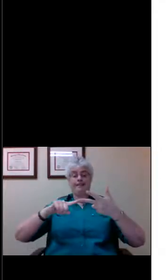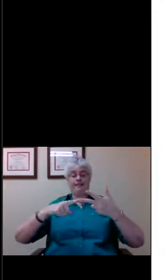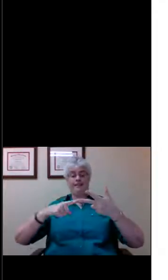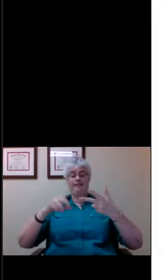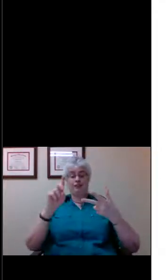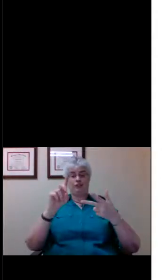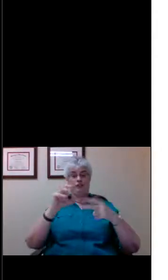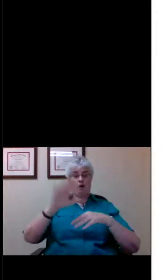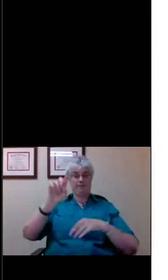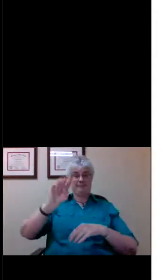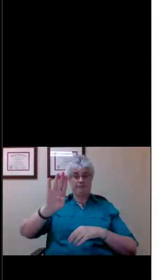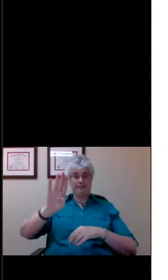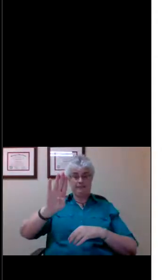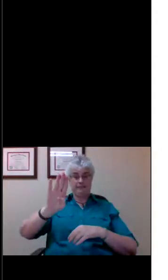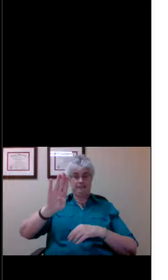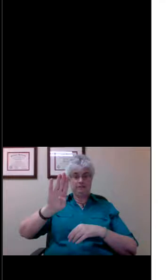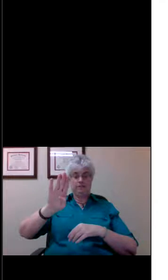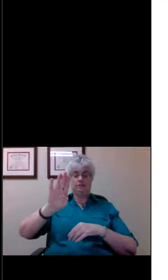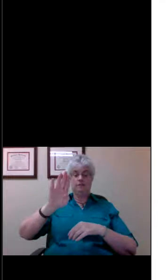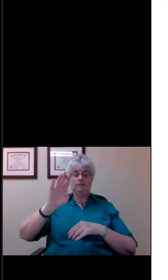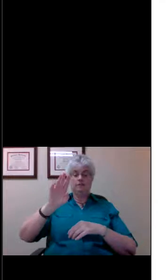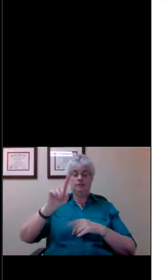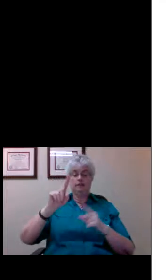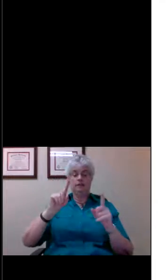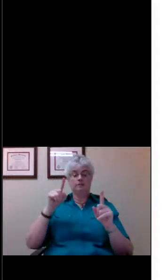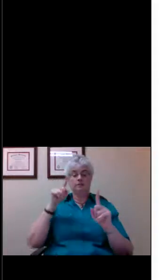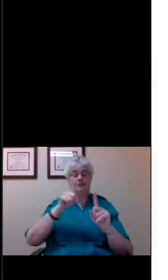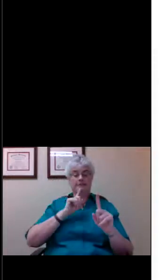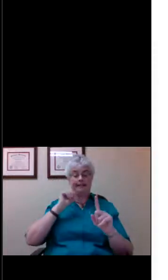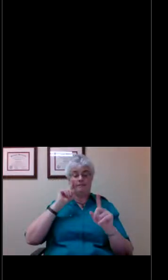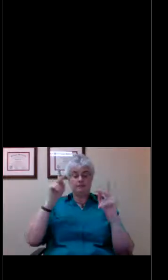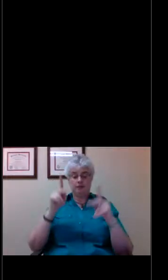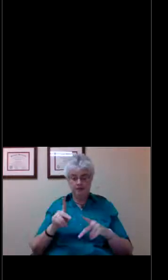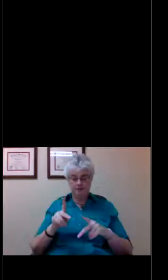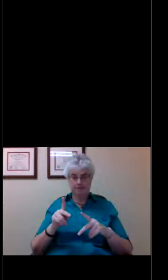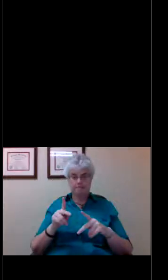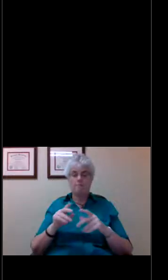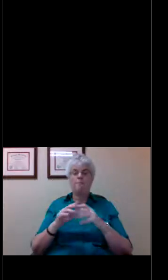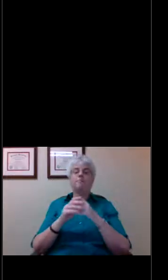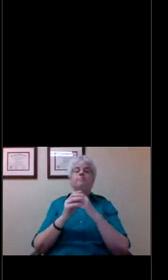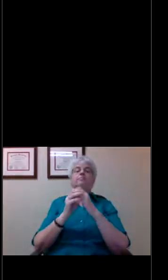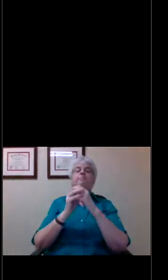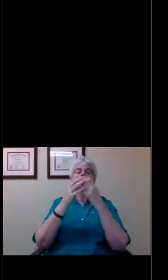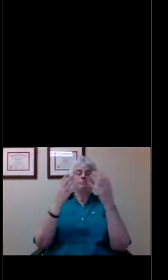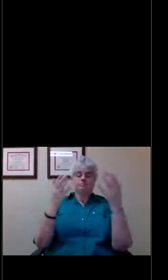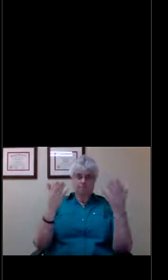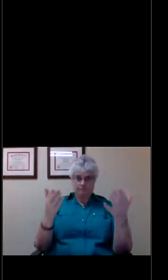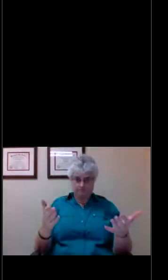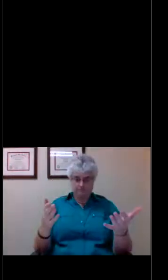Okay, so that third option, the 80 decibel hearing loss, is considered a